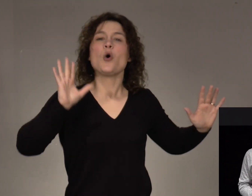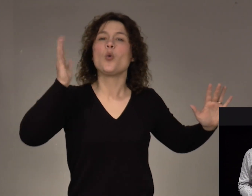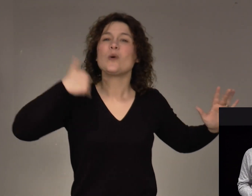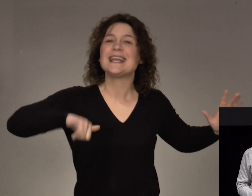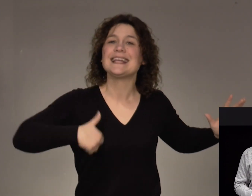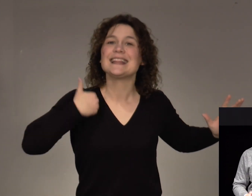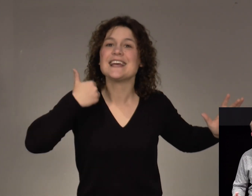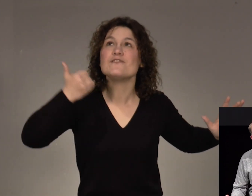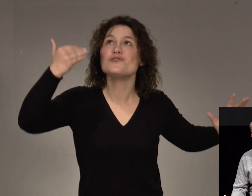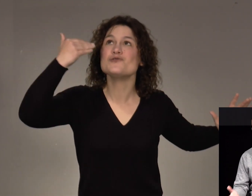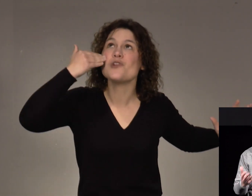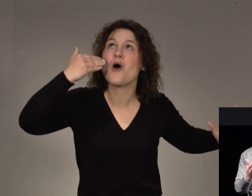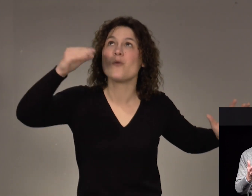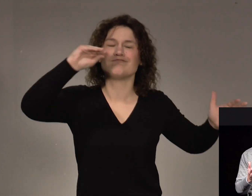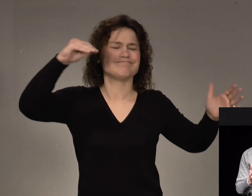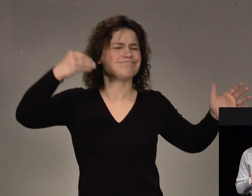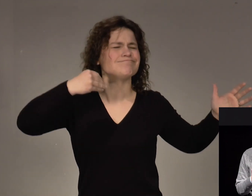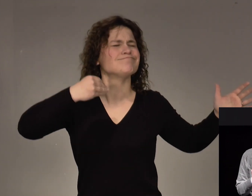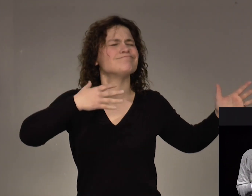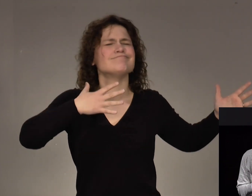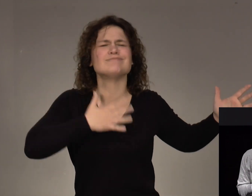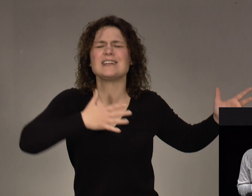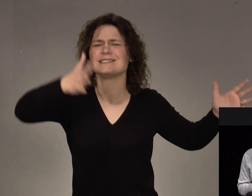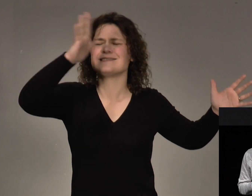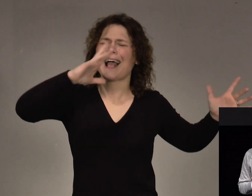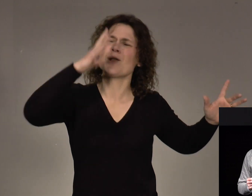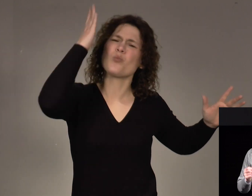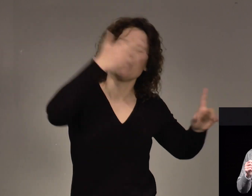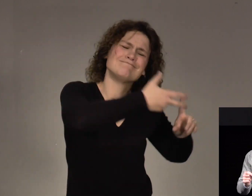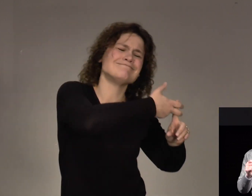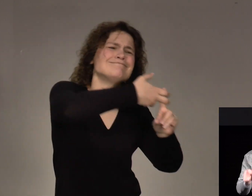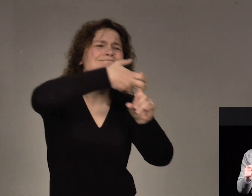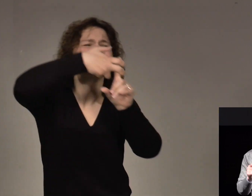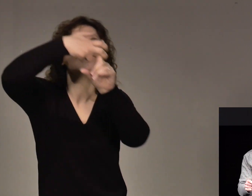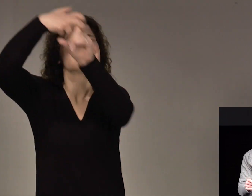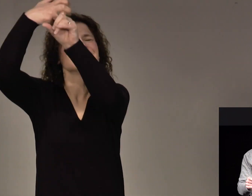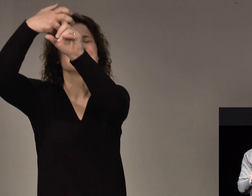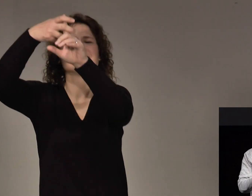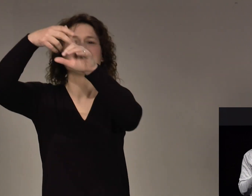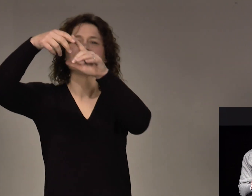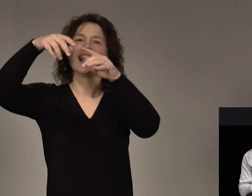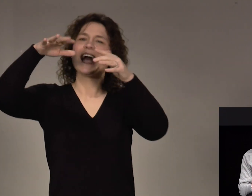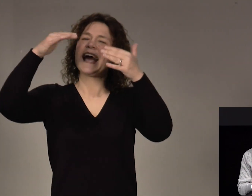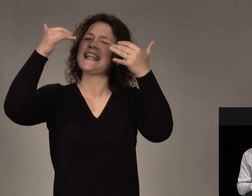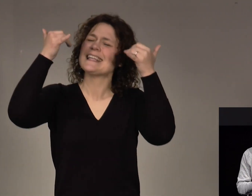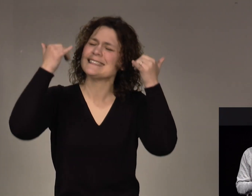Grace has lifted us out of this broken world and is right now preparing us for